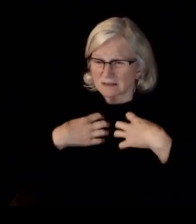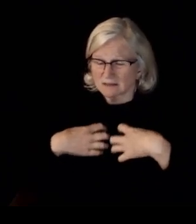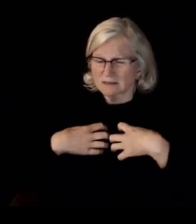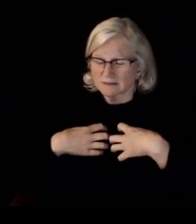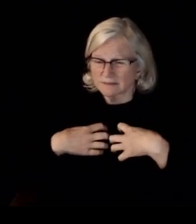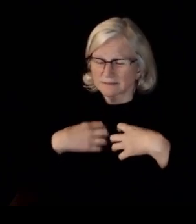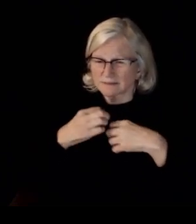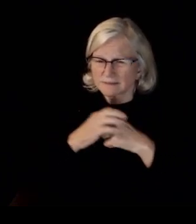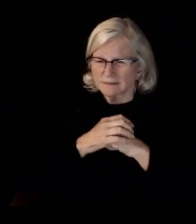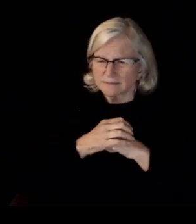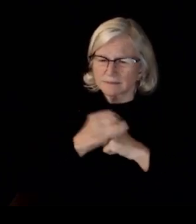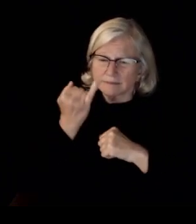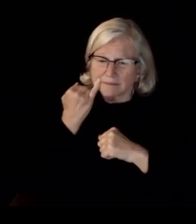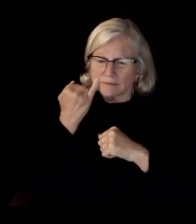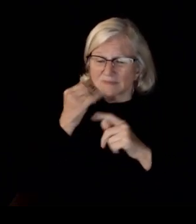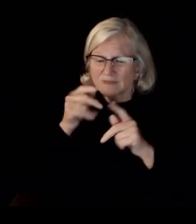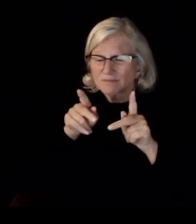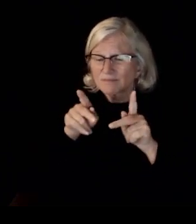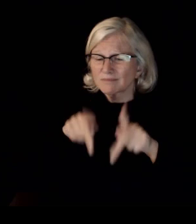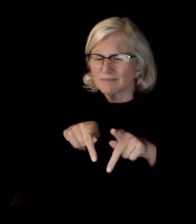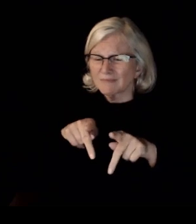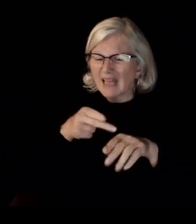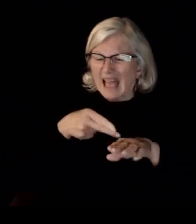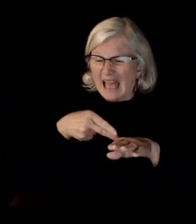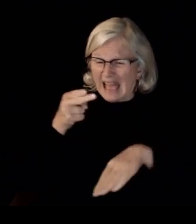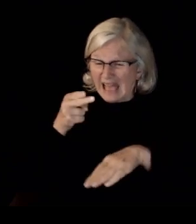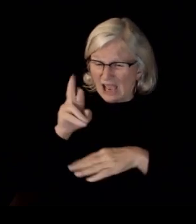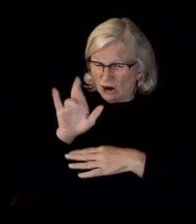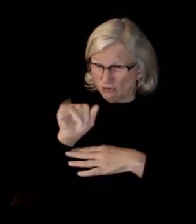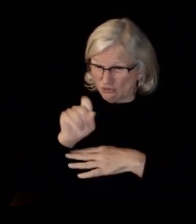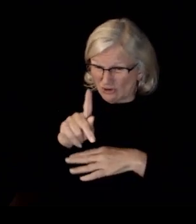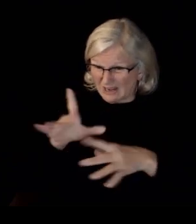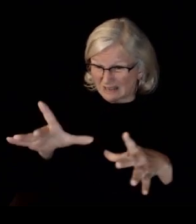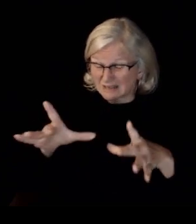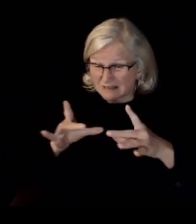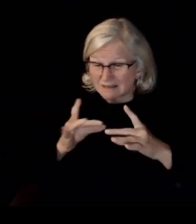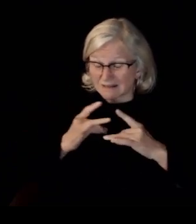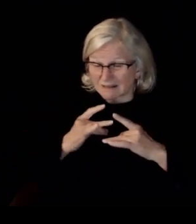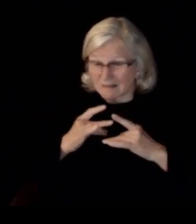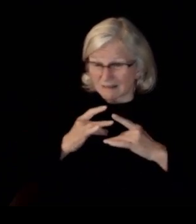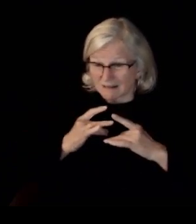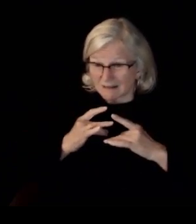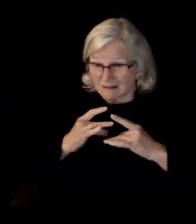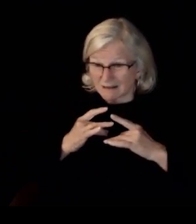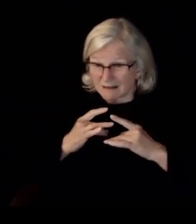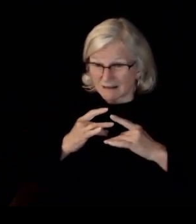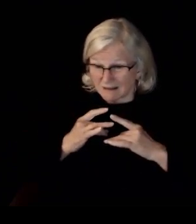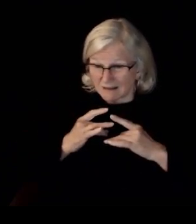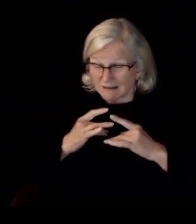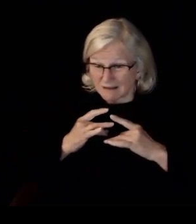COVID or then if they do in fact have more complicated symptoms that could potentially